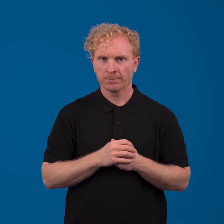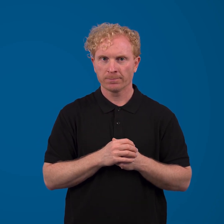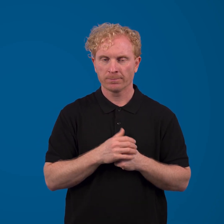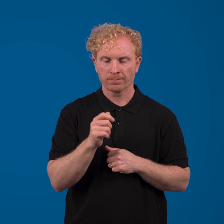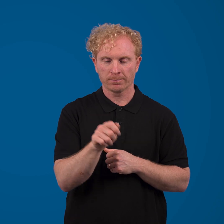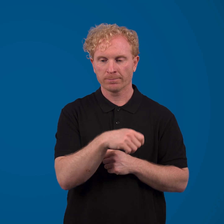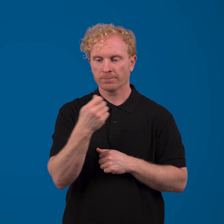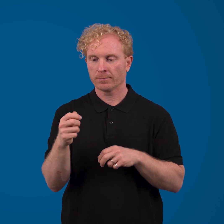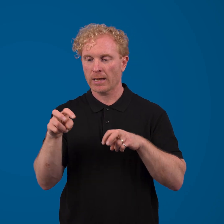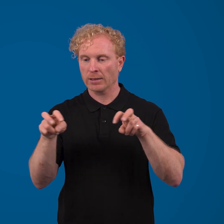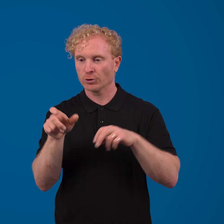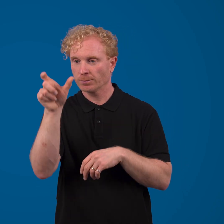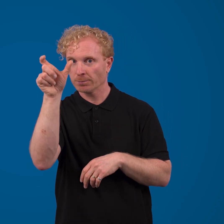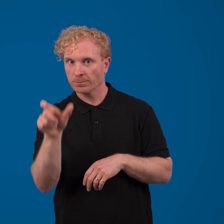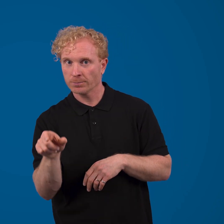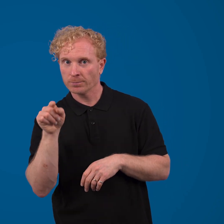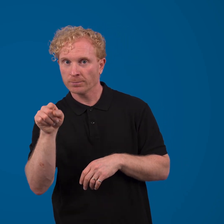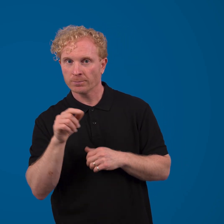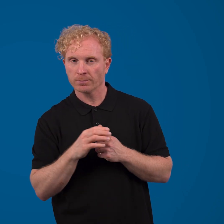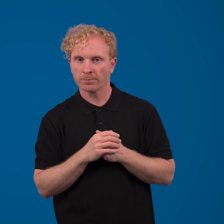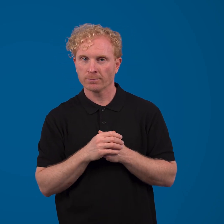Actions: